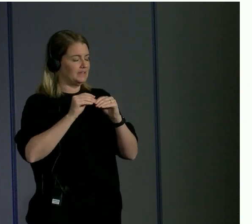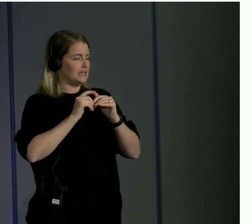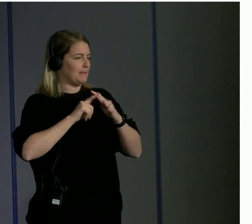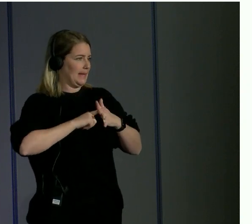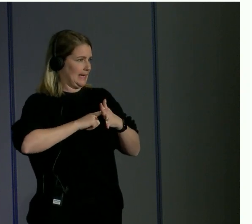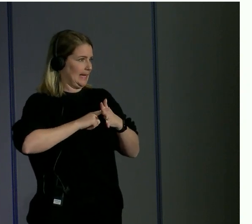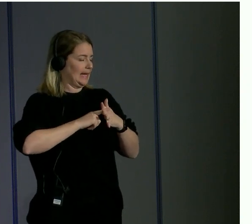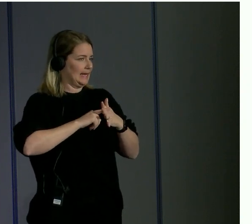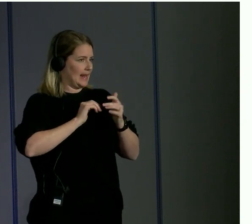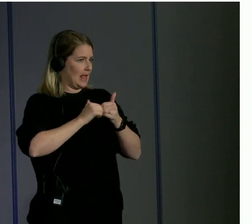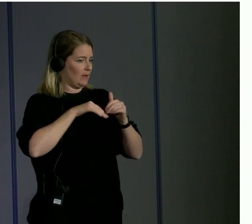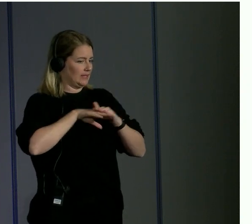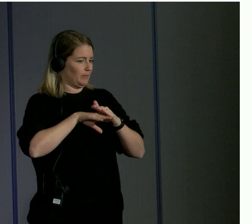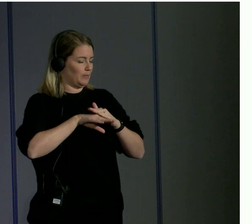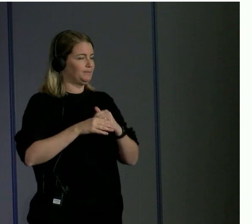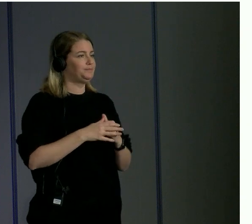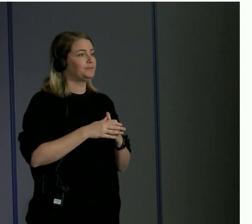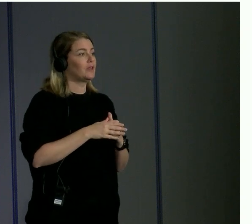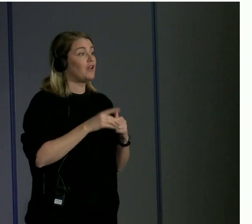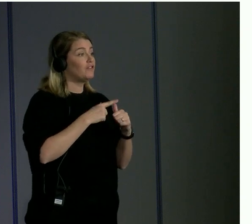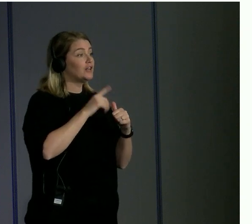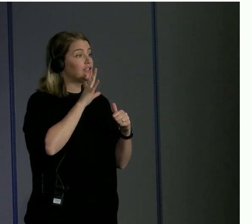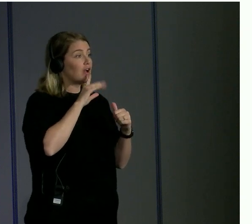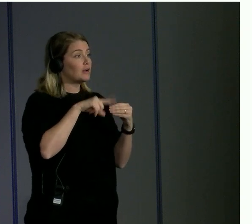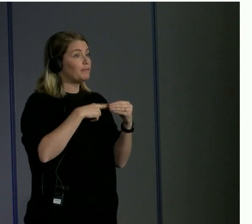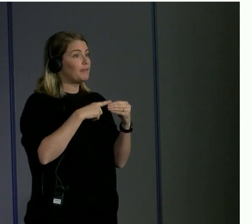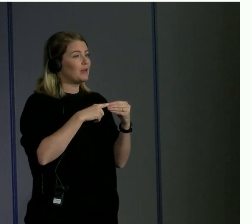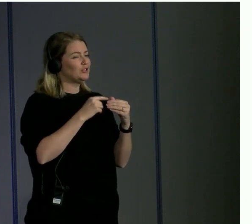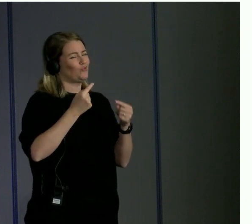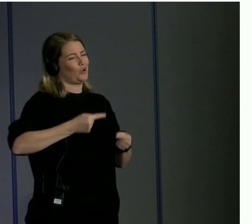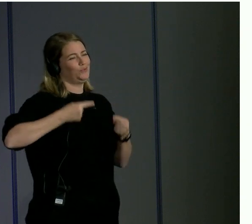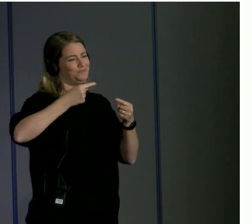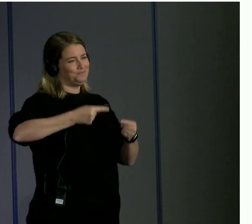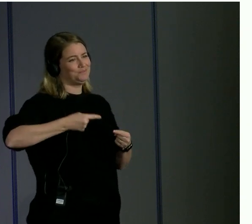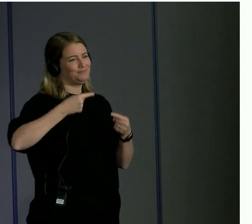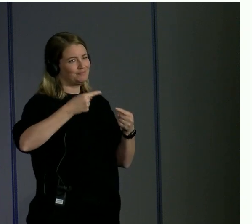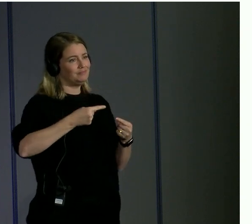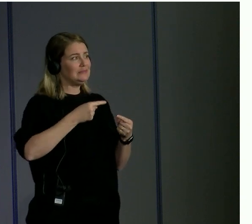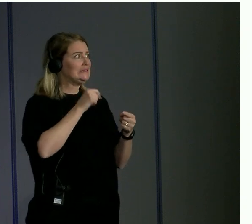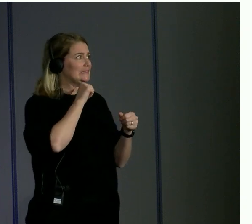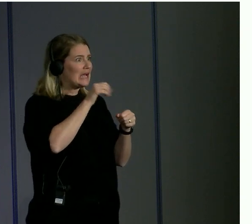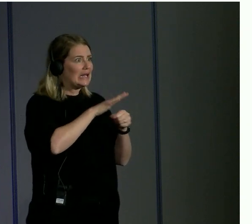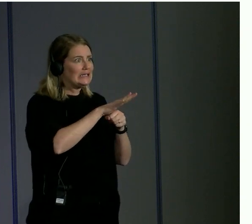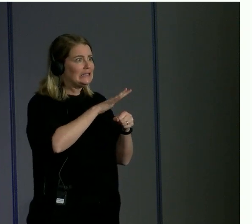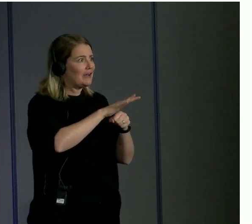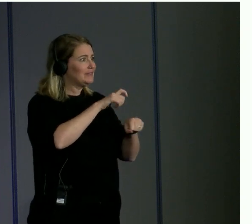But what I want to first talk about is some of the struggles we hear. Not enough time. Right? Not